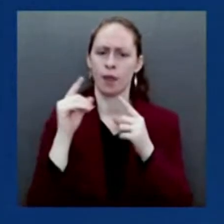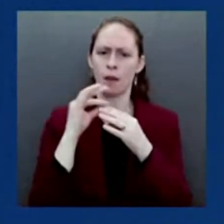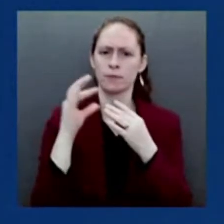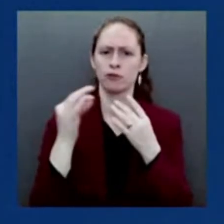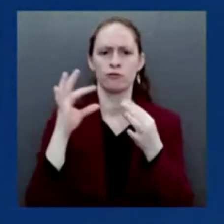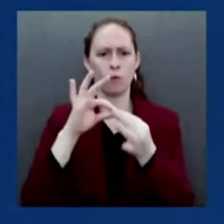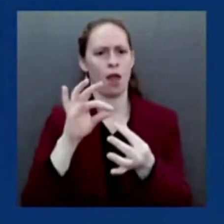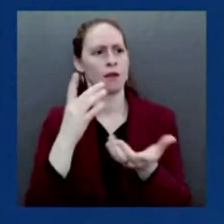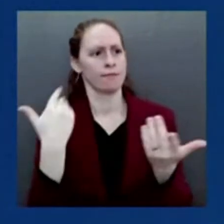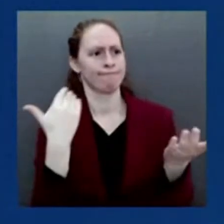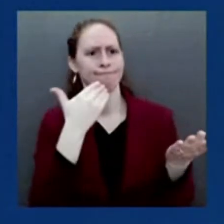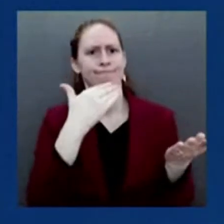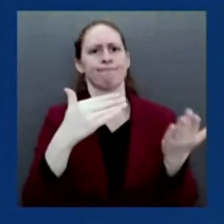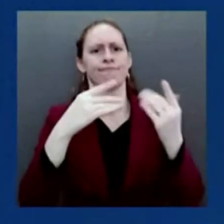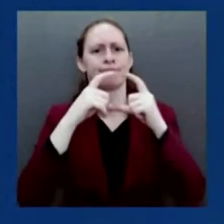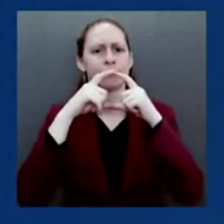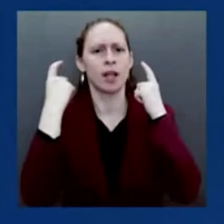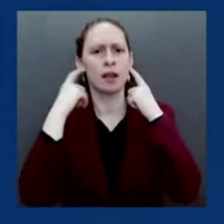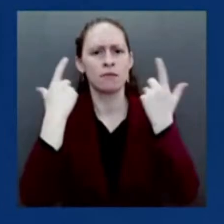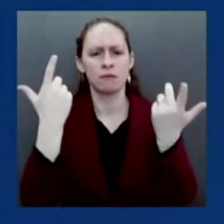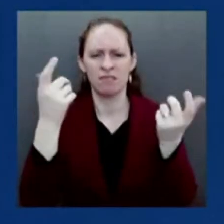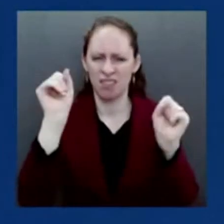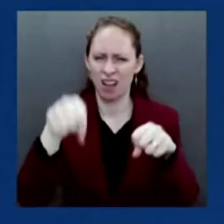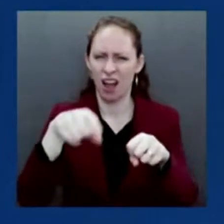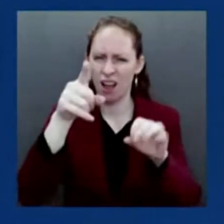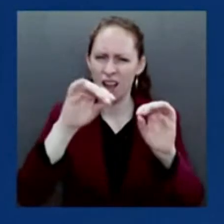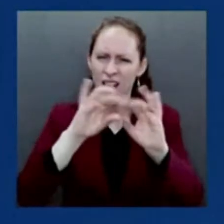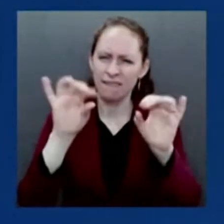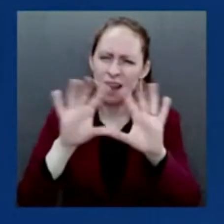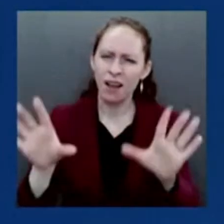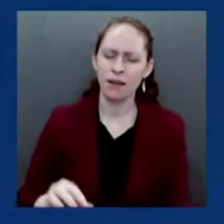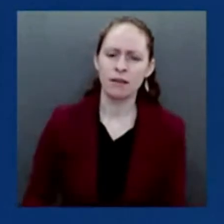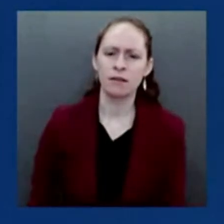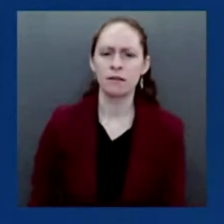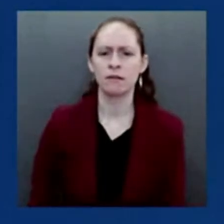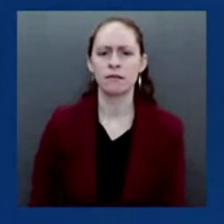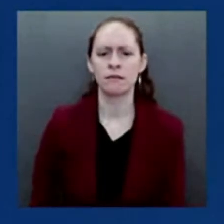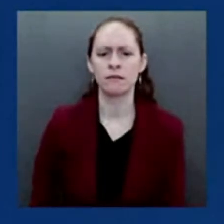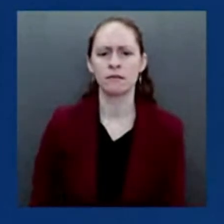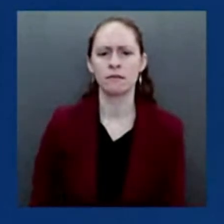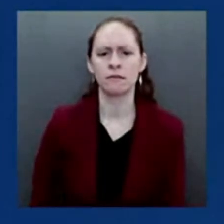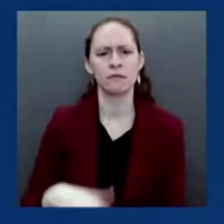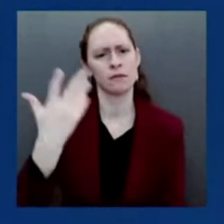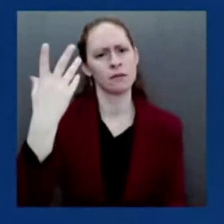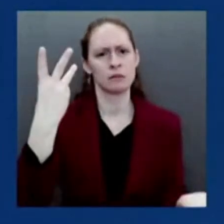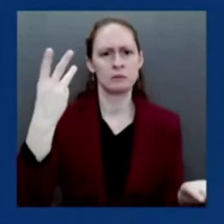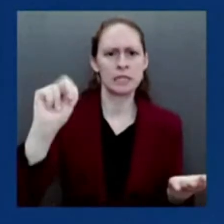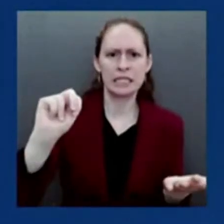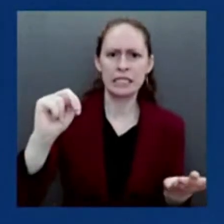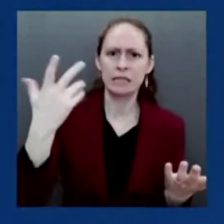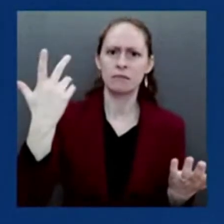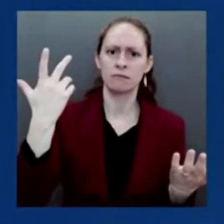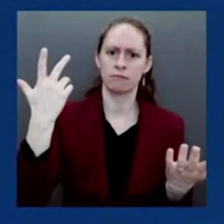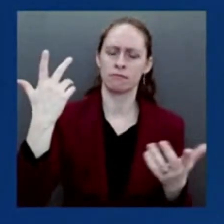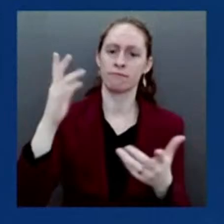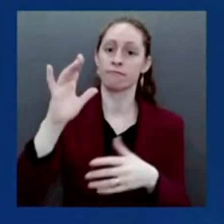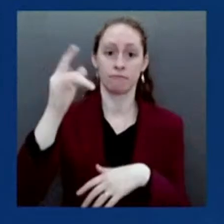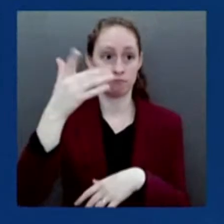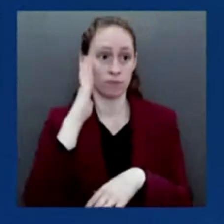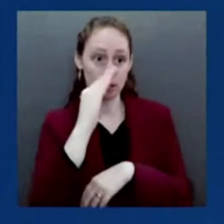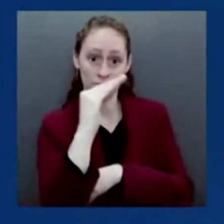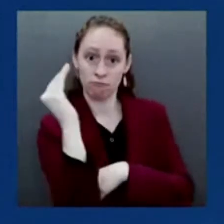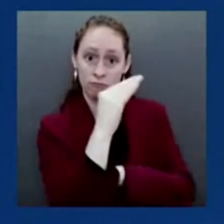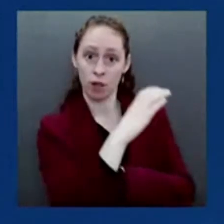YOU JUST SAID ABOUT LOOKING AT